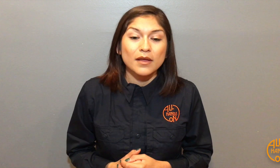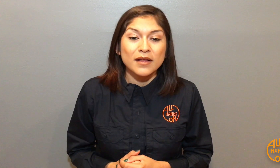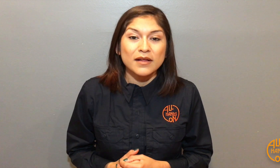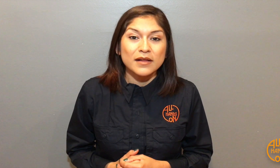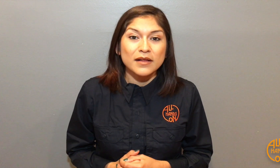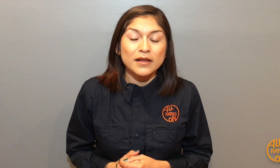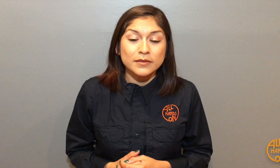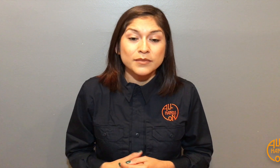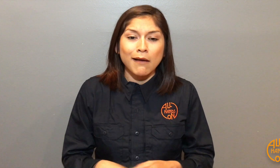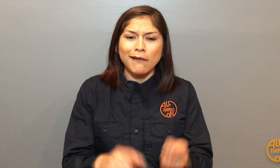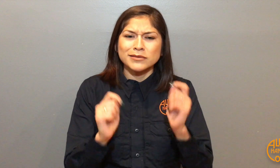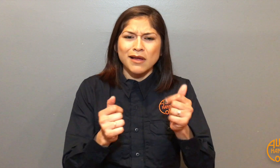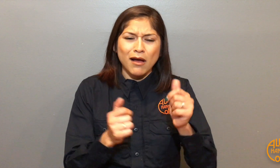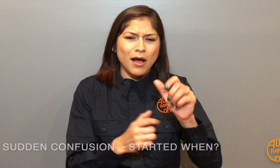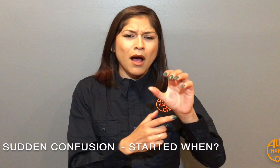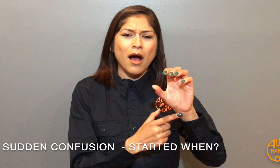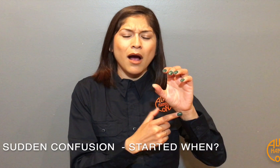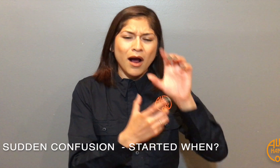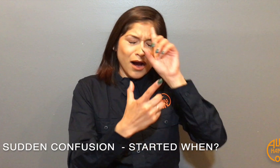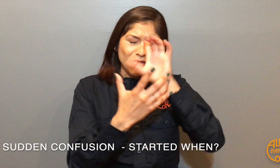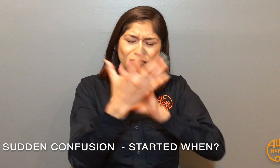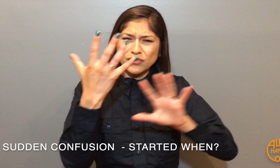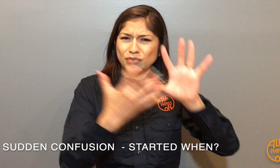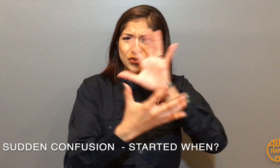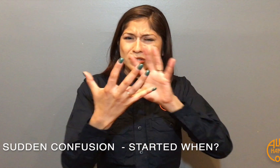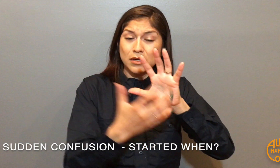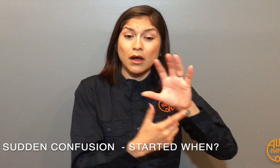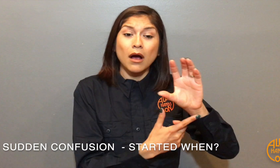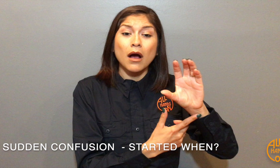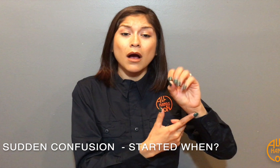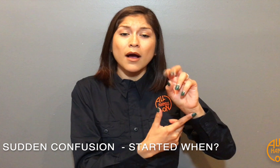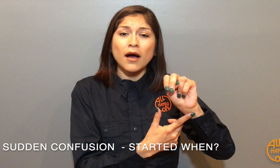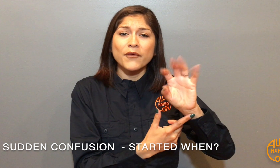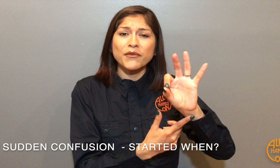if you have any kind of sudden confusion